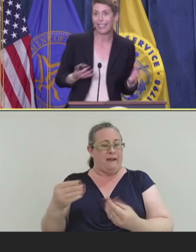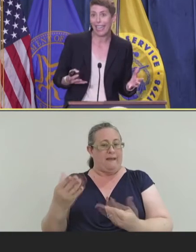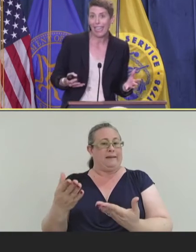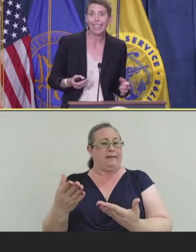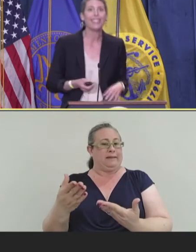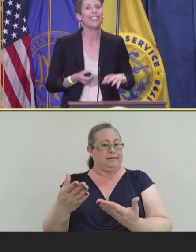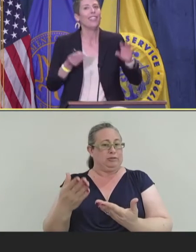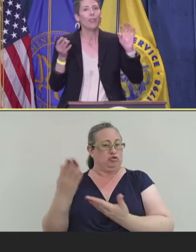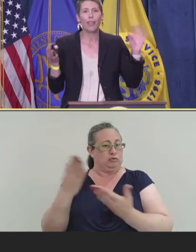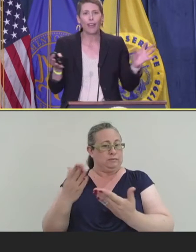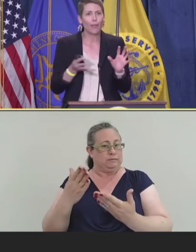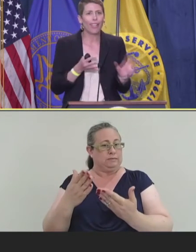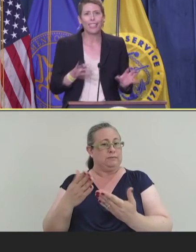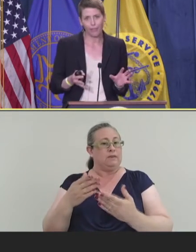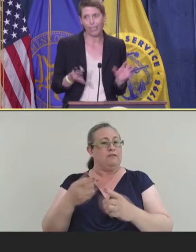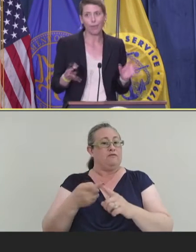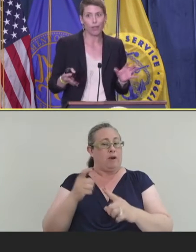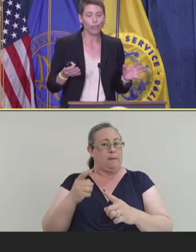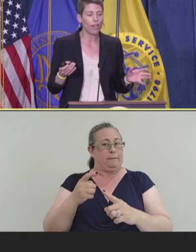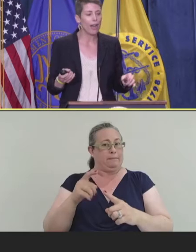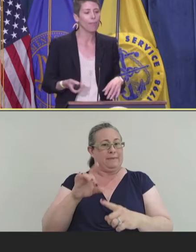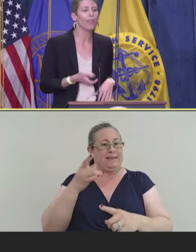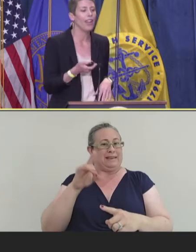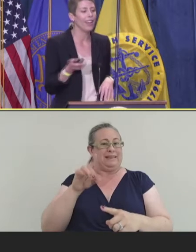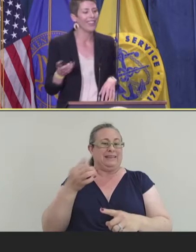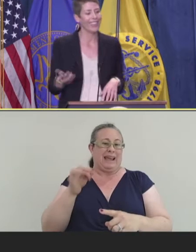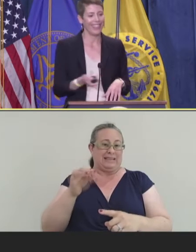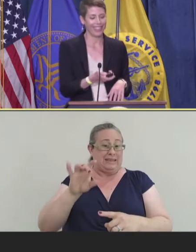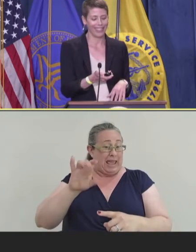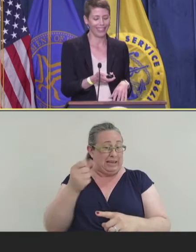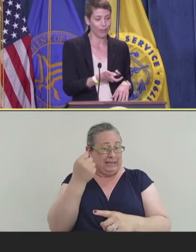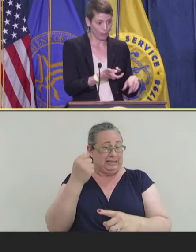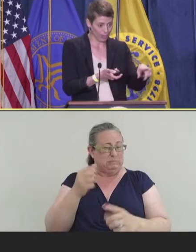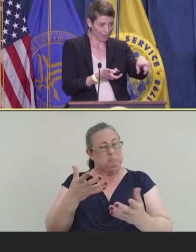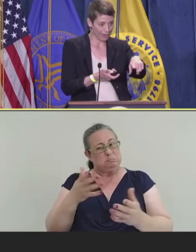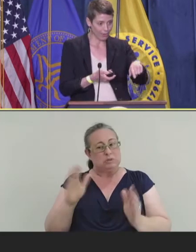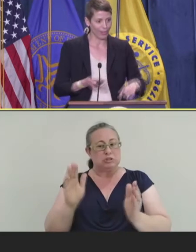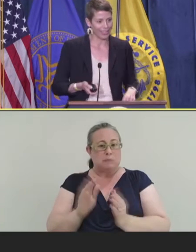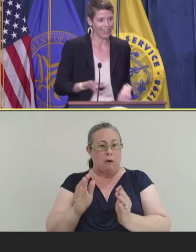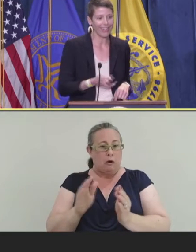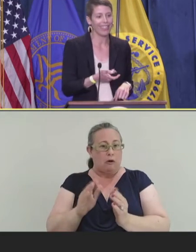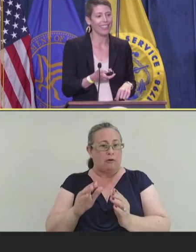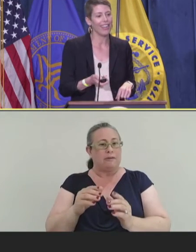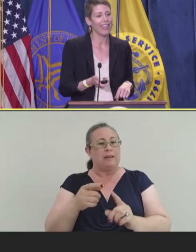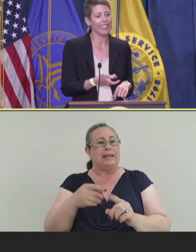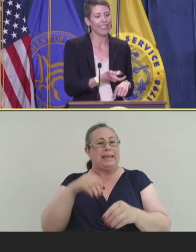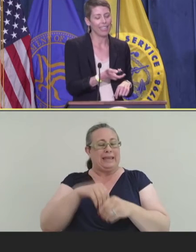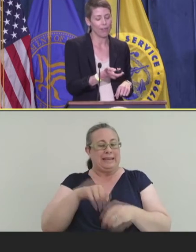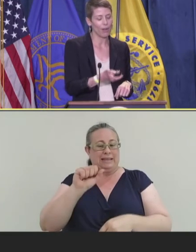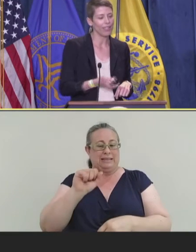the '80s. We are a relatively small shop at Silver Spring headquarters there in Dennis Avenue Health